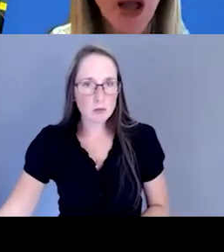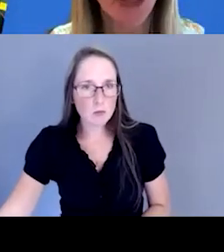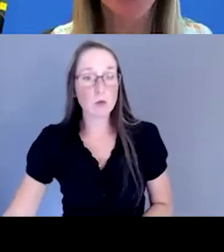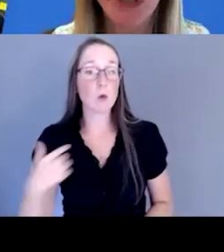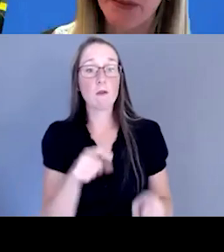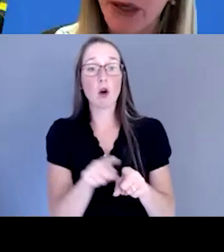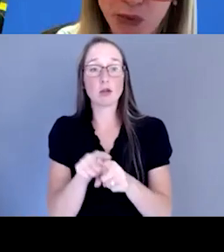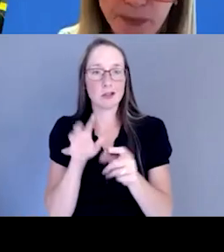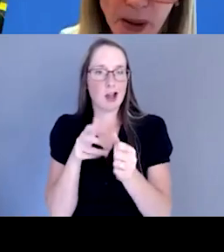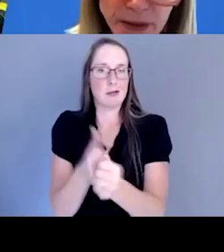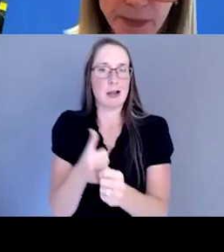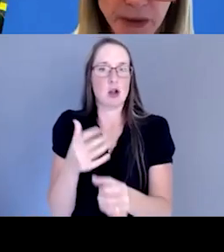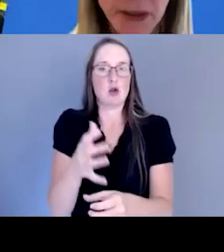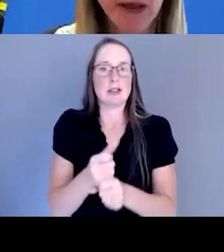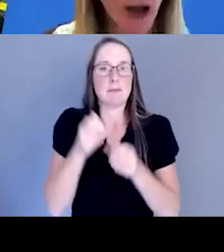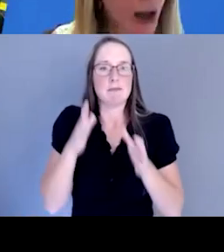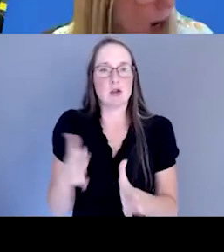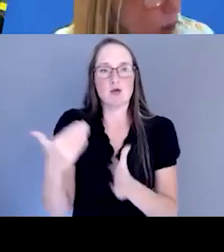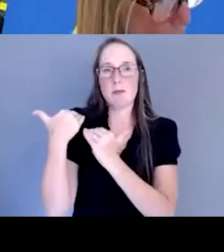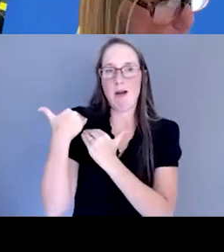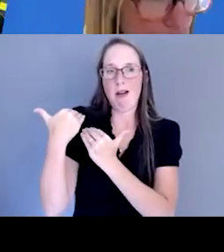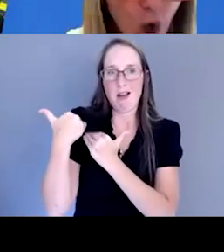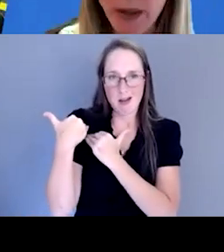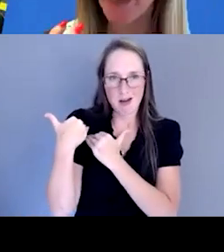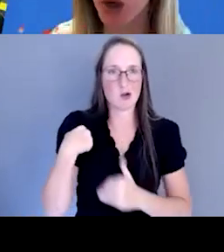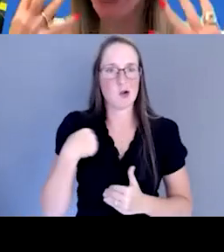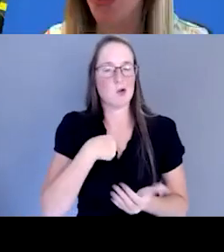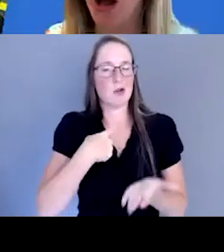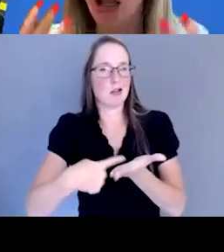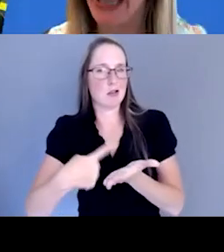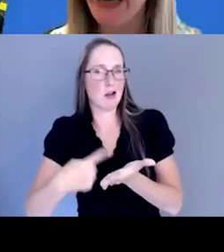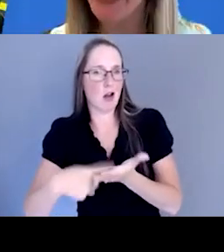the recipient responsibility where we talk about letting